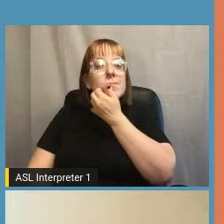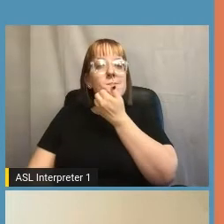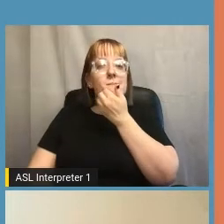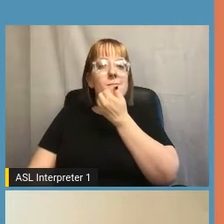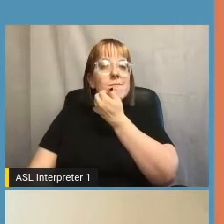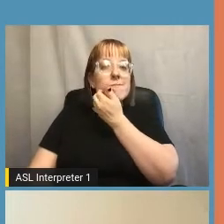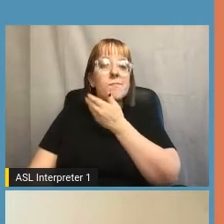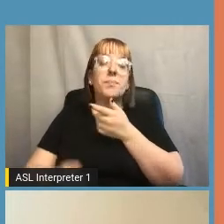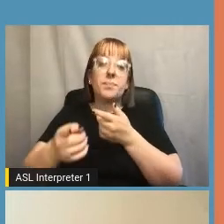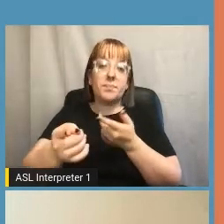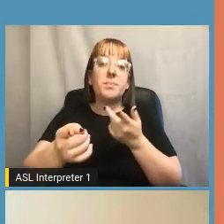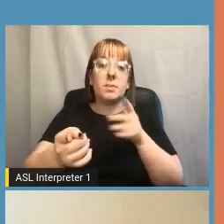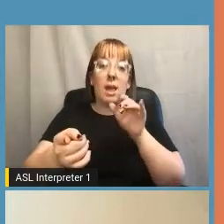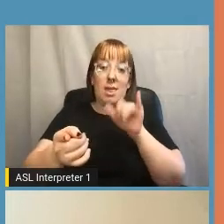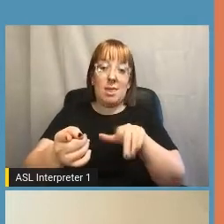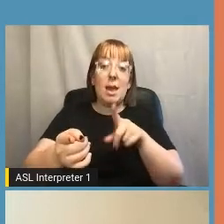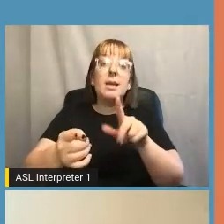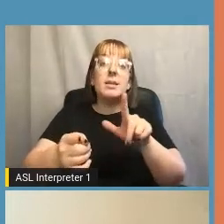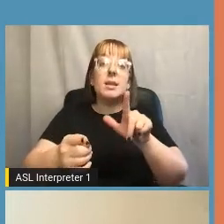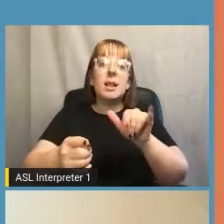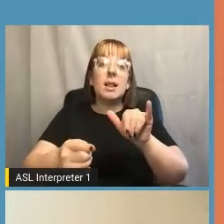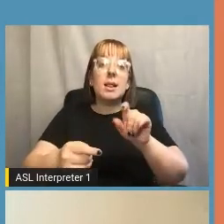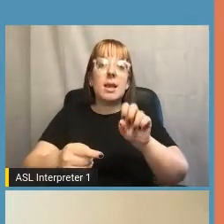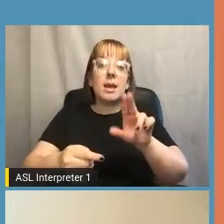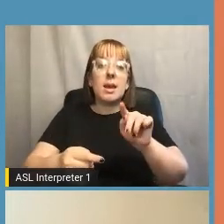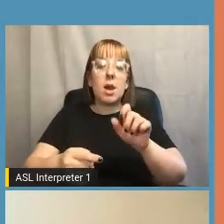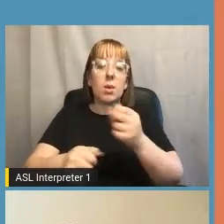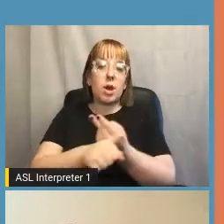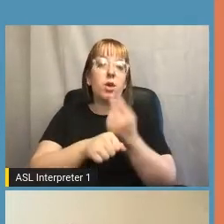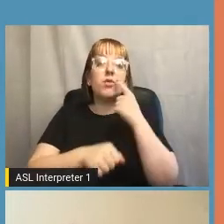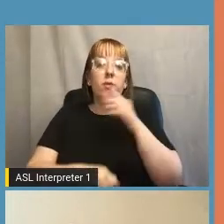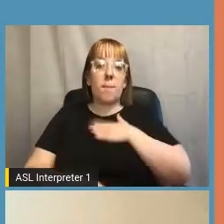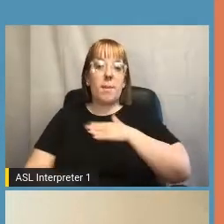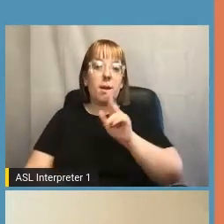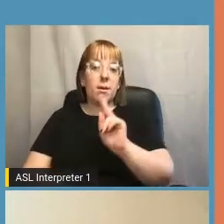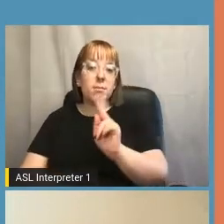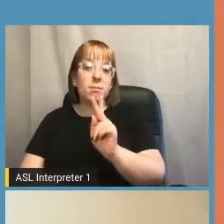layout that i created for the const matrix show using this particular space you see on the left